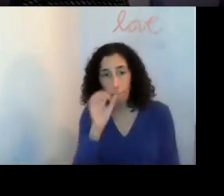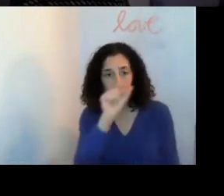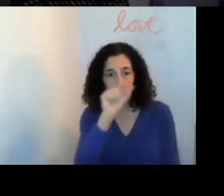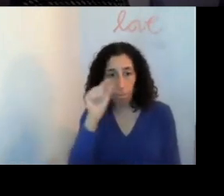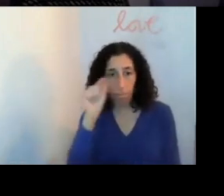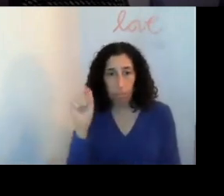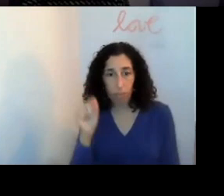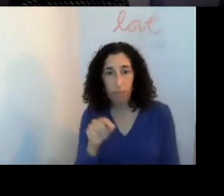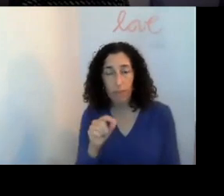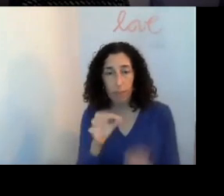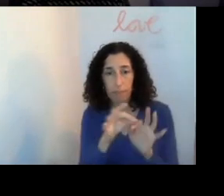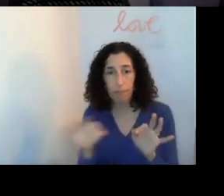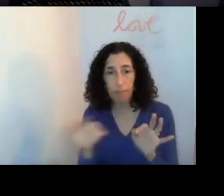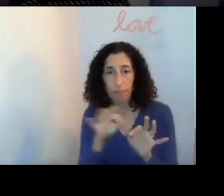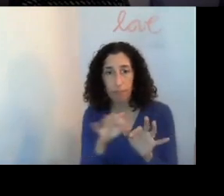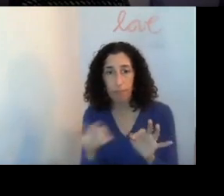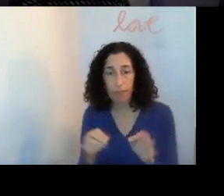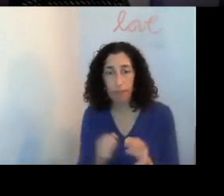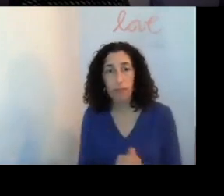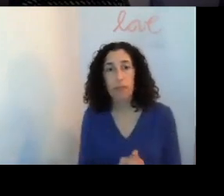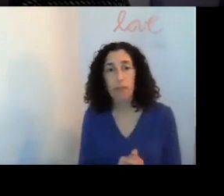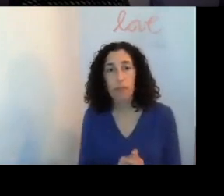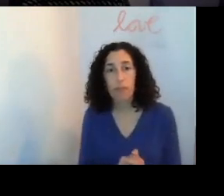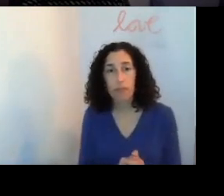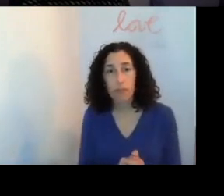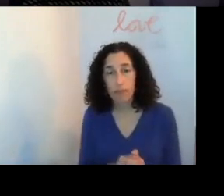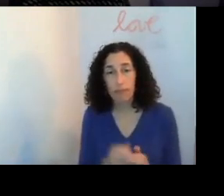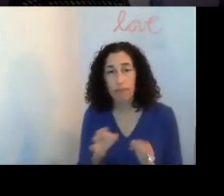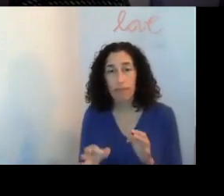frame the titles and headers of each section of the book.